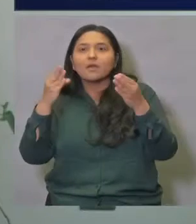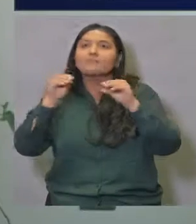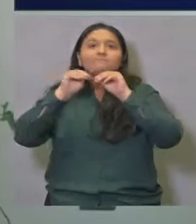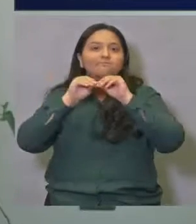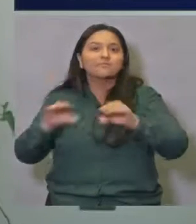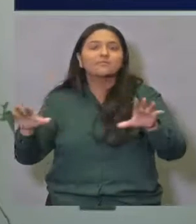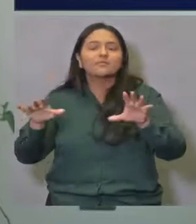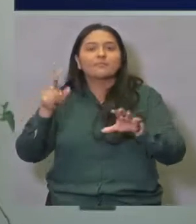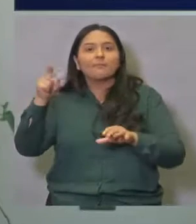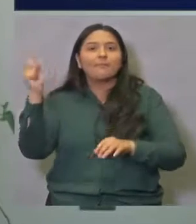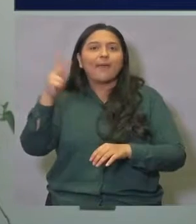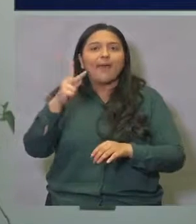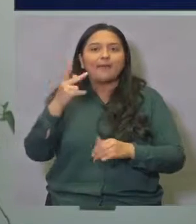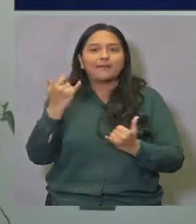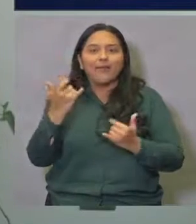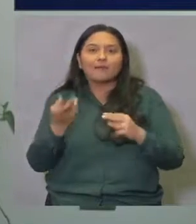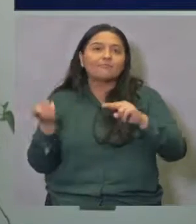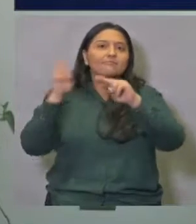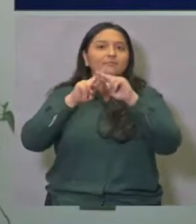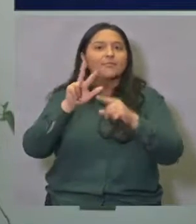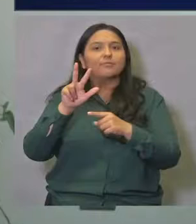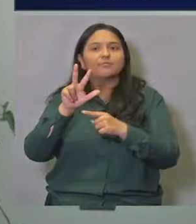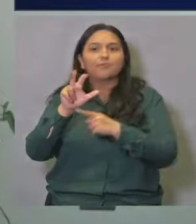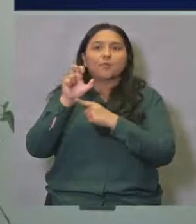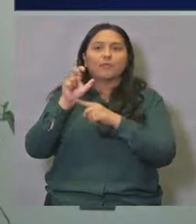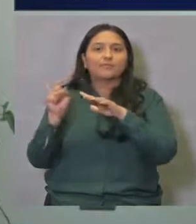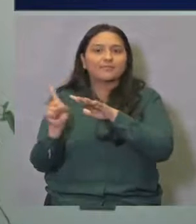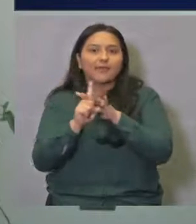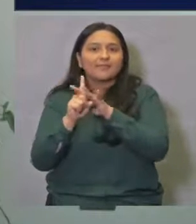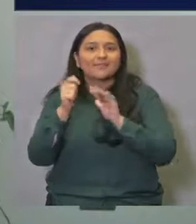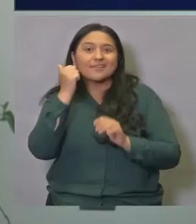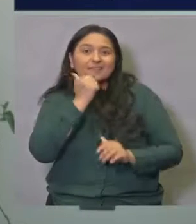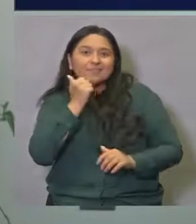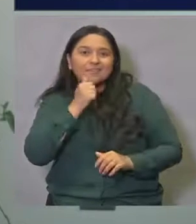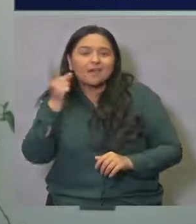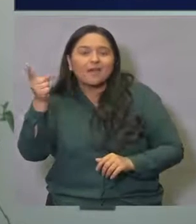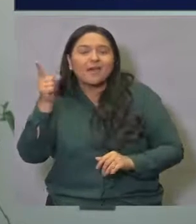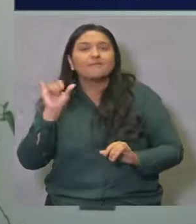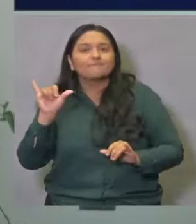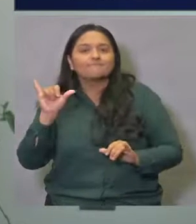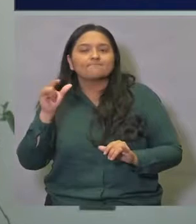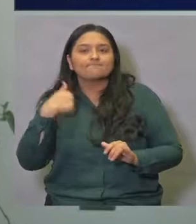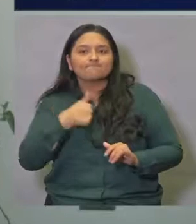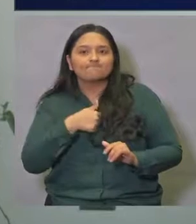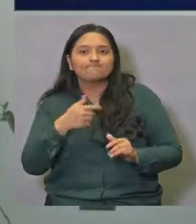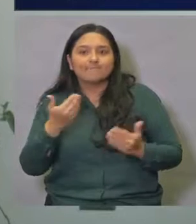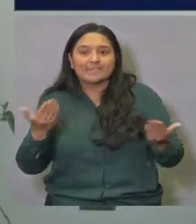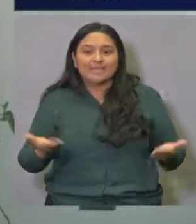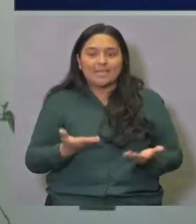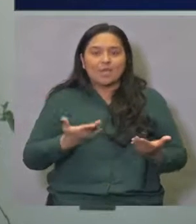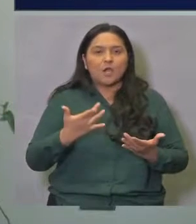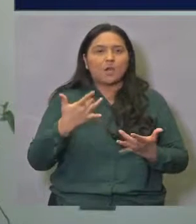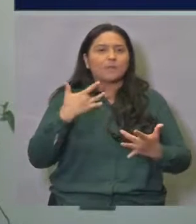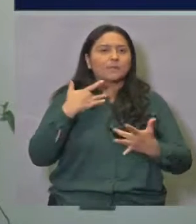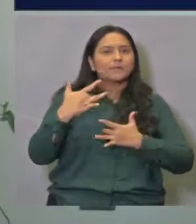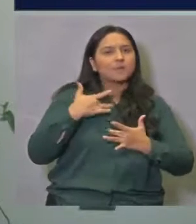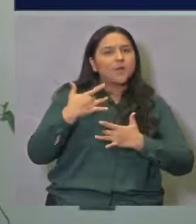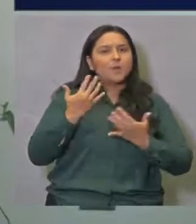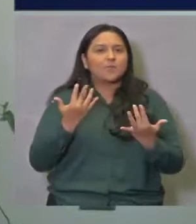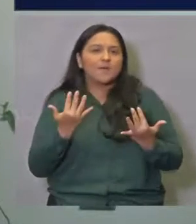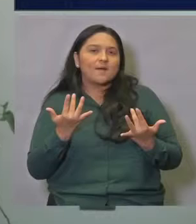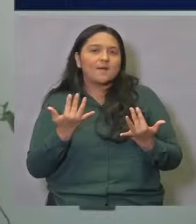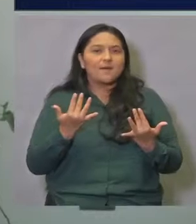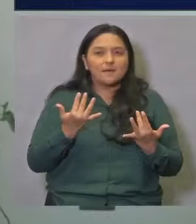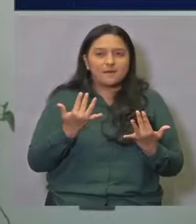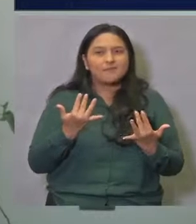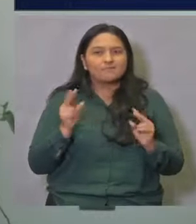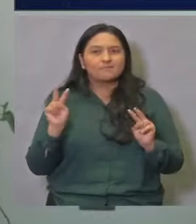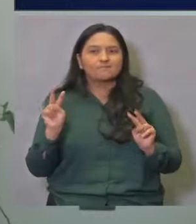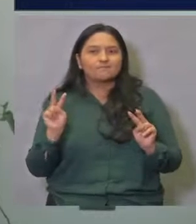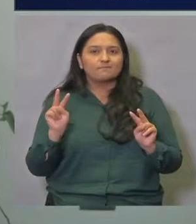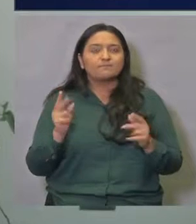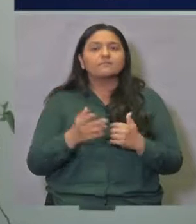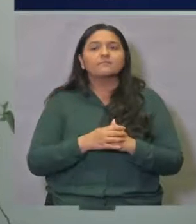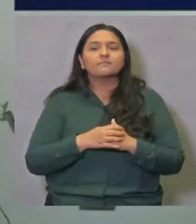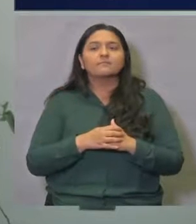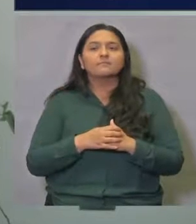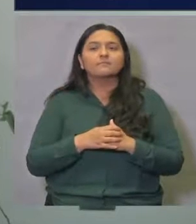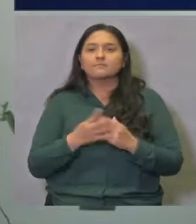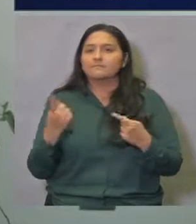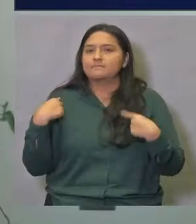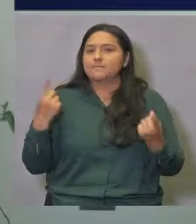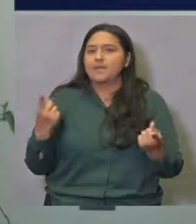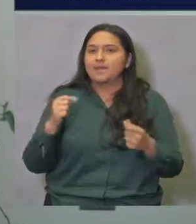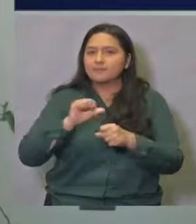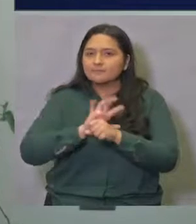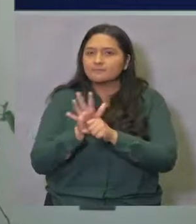BACK AT 3000 CASES A DAY, THAT